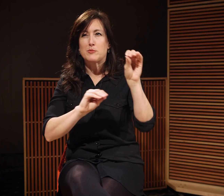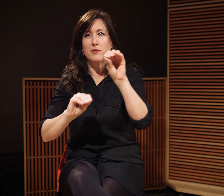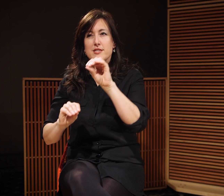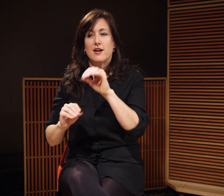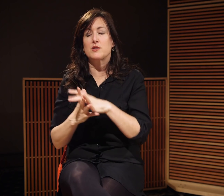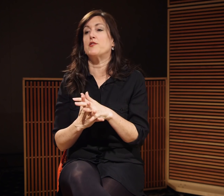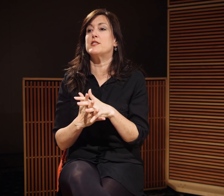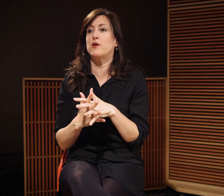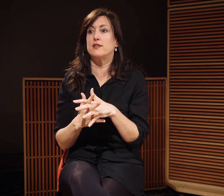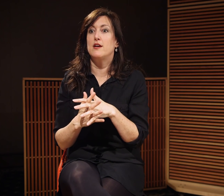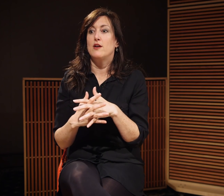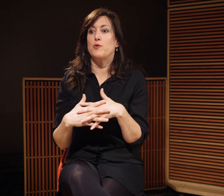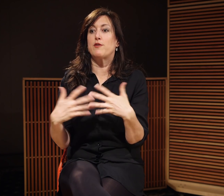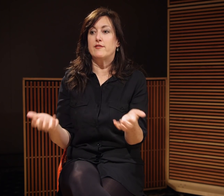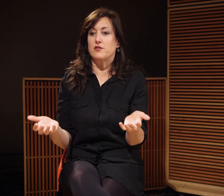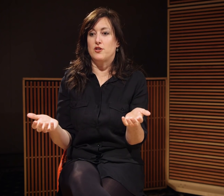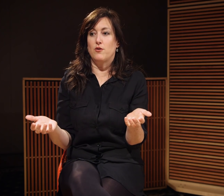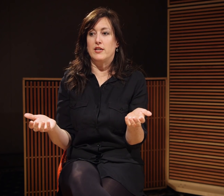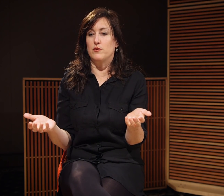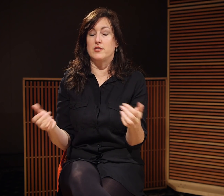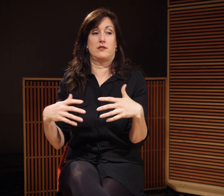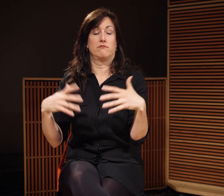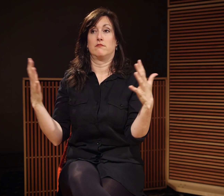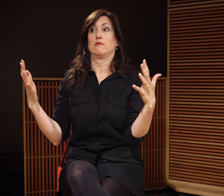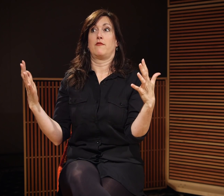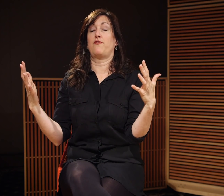and split up the songs, where this one, we arrived at the show and it was